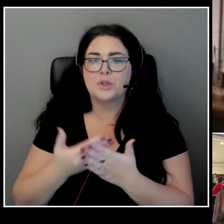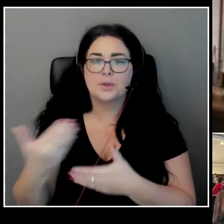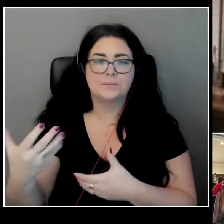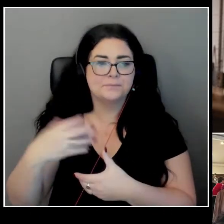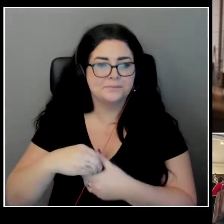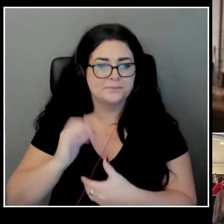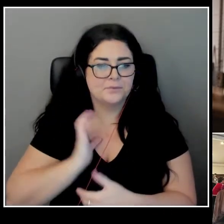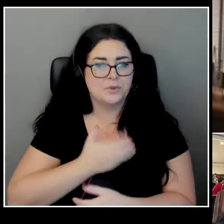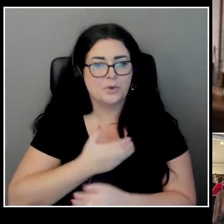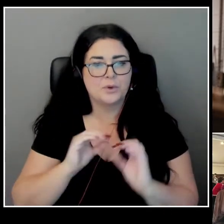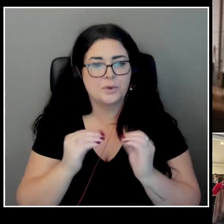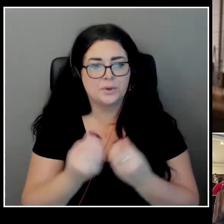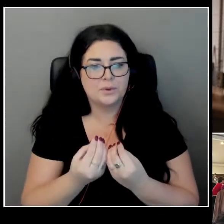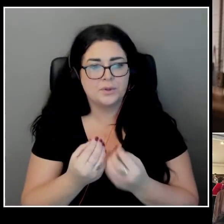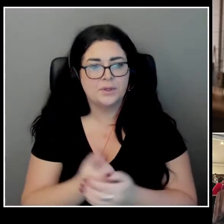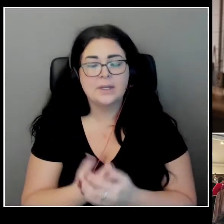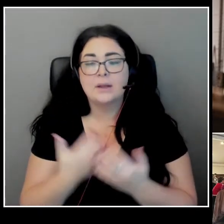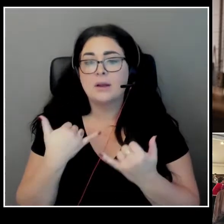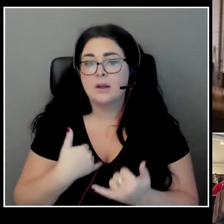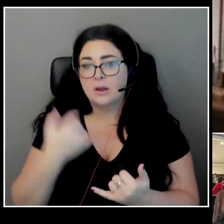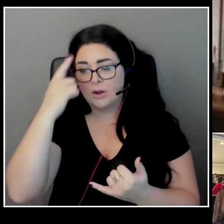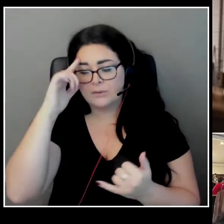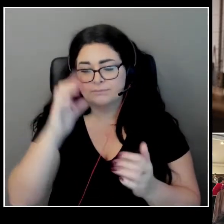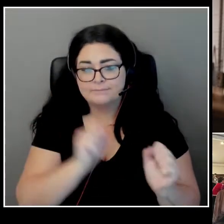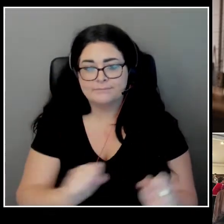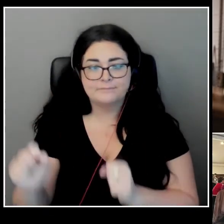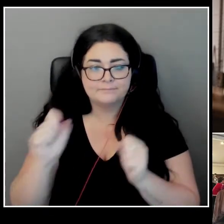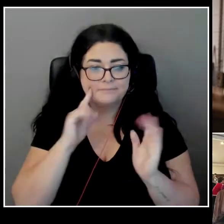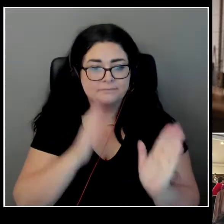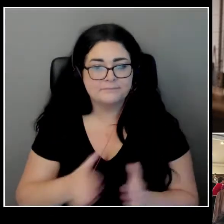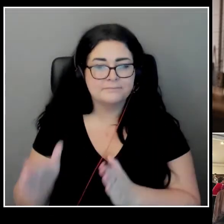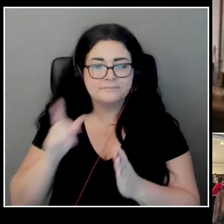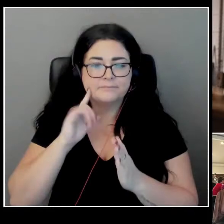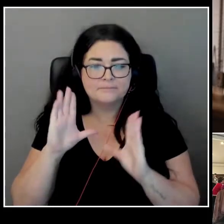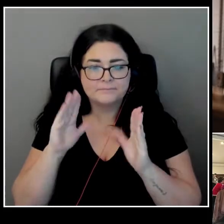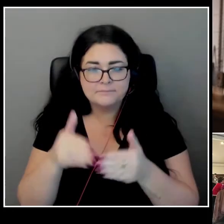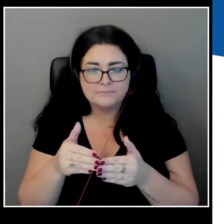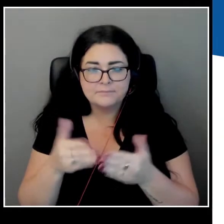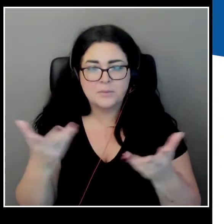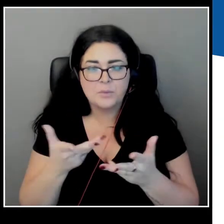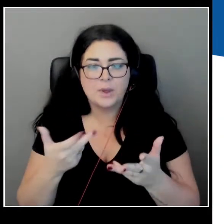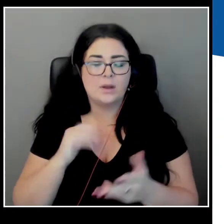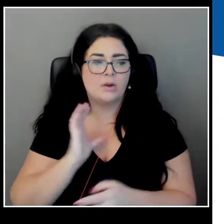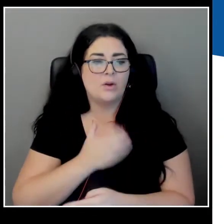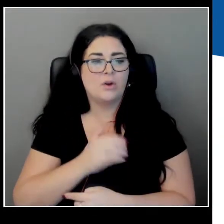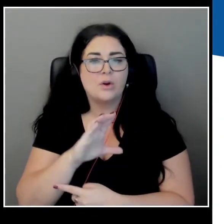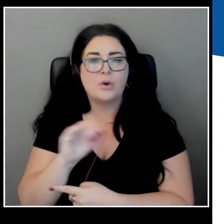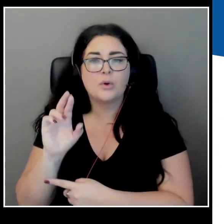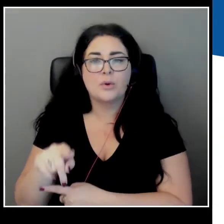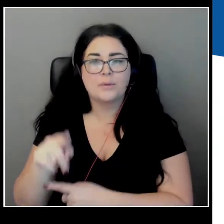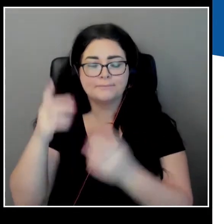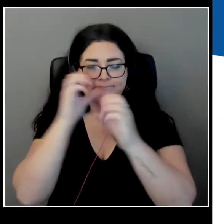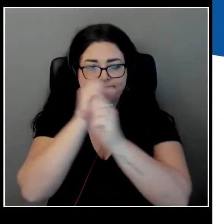Our strategic plan is designed to focus on attaining our corporate vision. The four key areas of focus include: